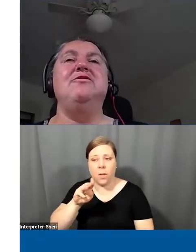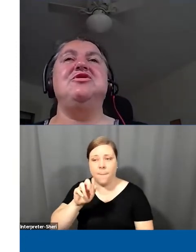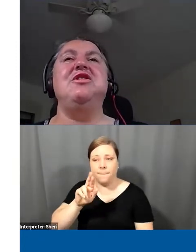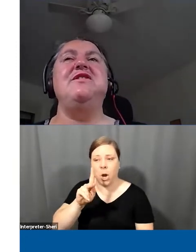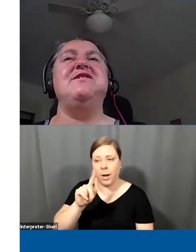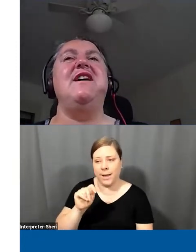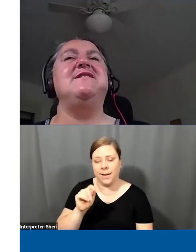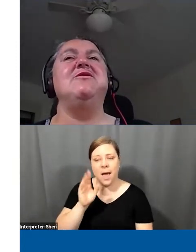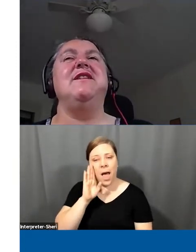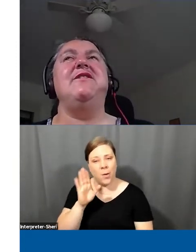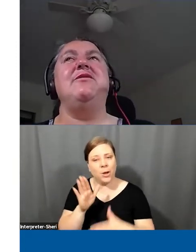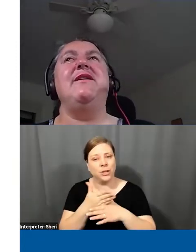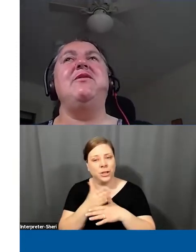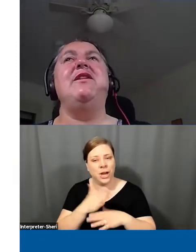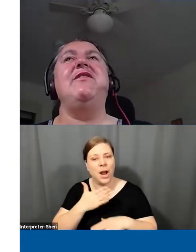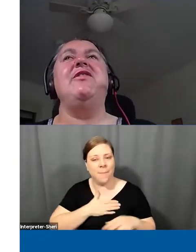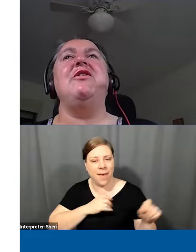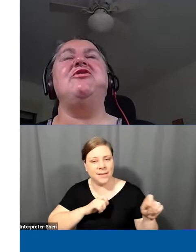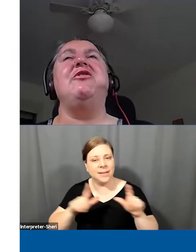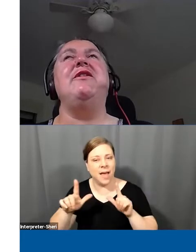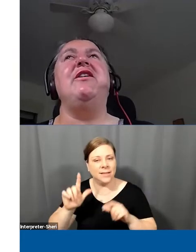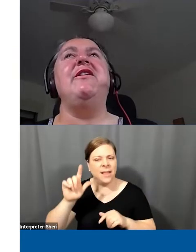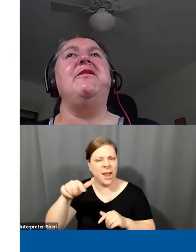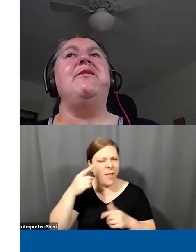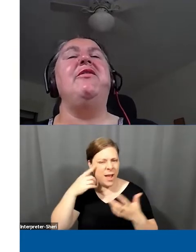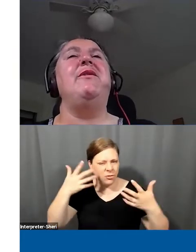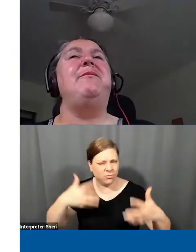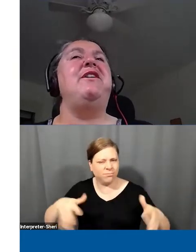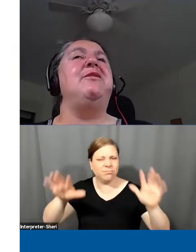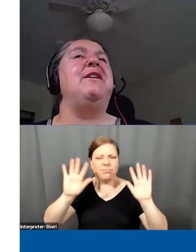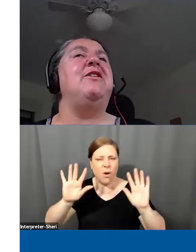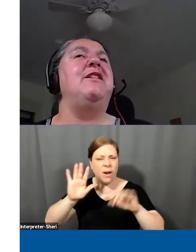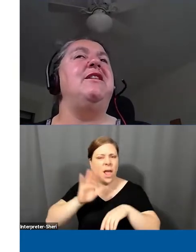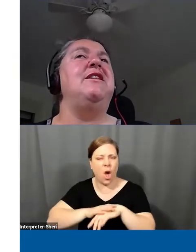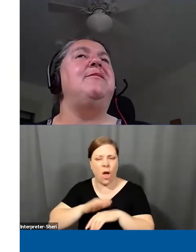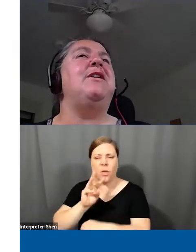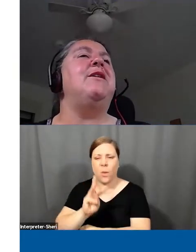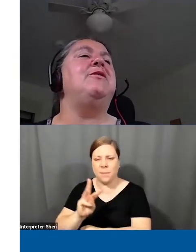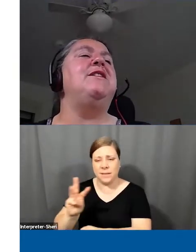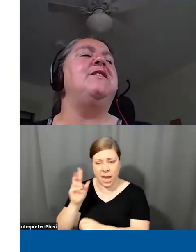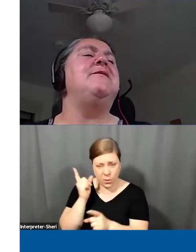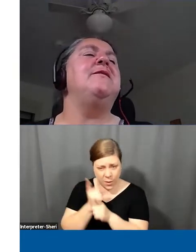I will share these slides out later with everyone. I think they're actually already on the webpage. Am I correct, Lyssa?